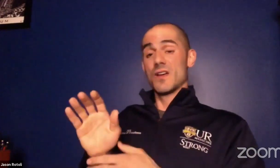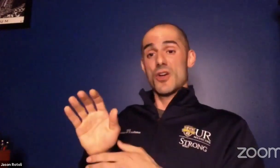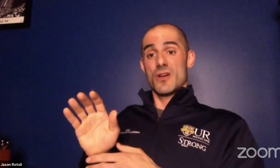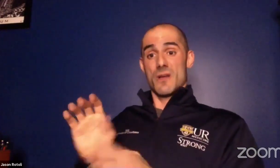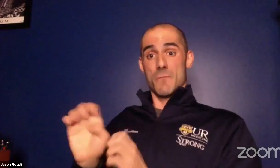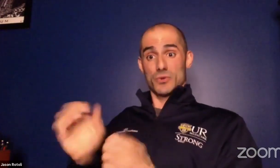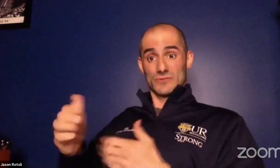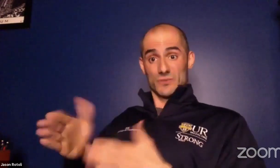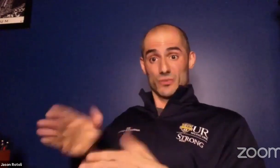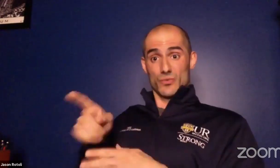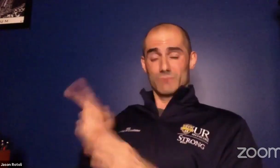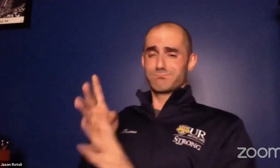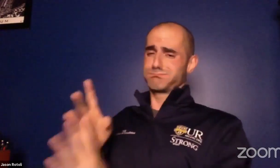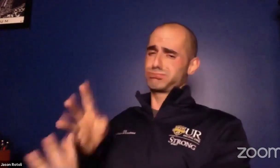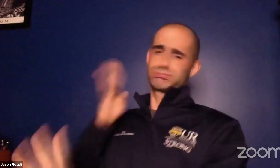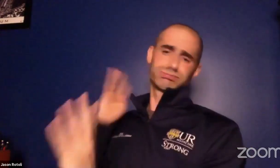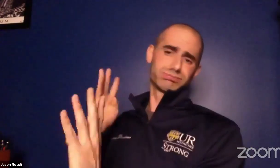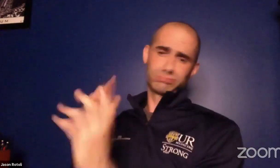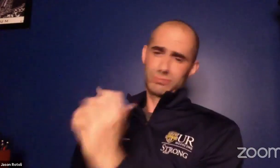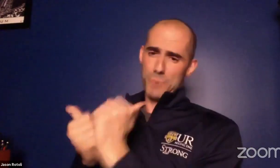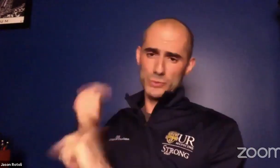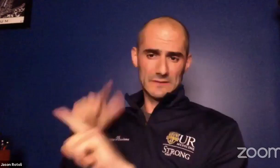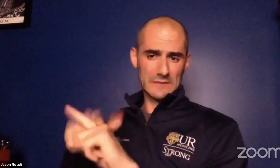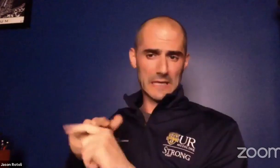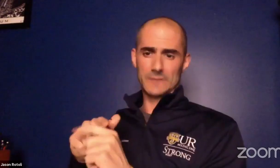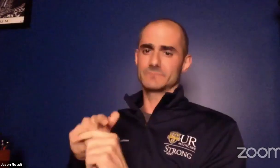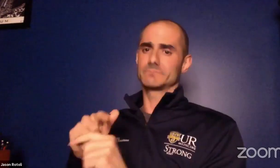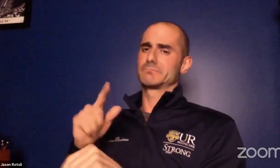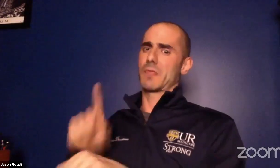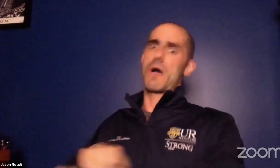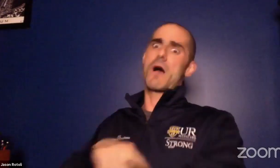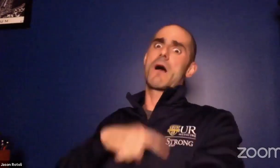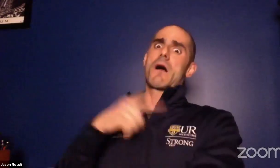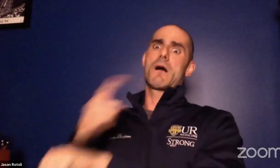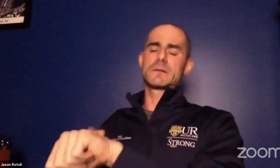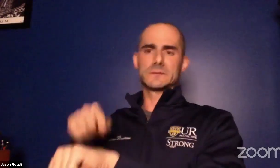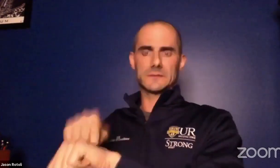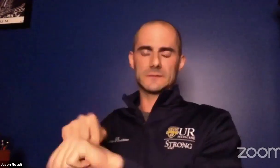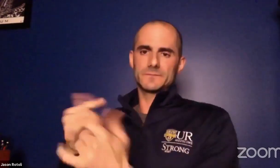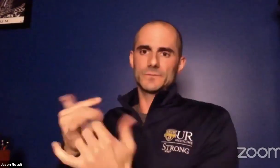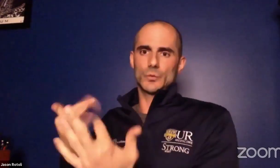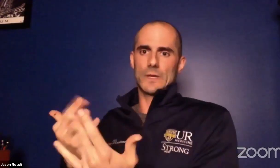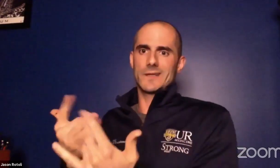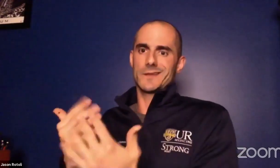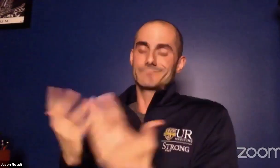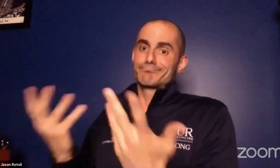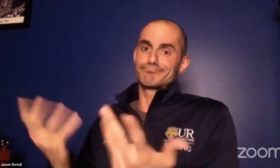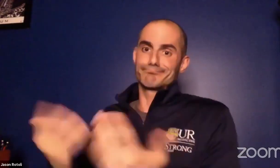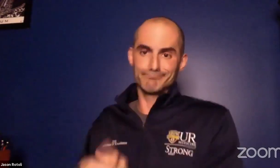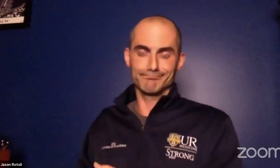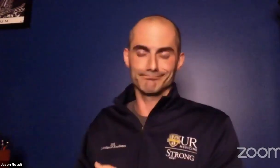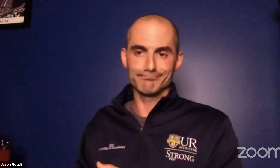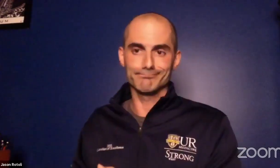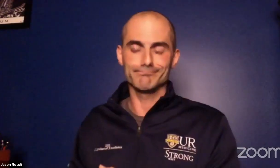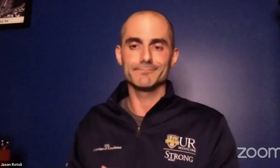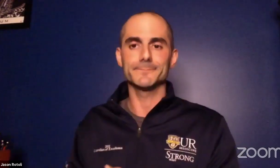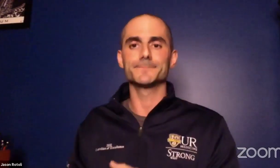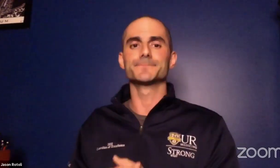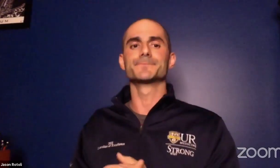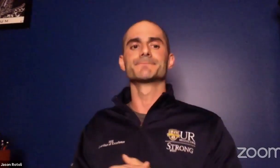Urgent care probably doesn't know you. You don't have a relationship with them. And the emergency department you don't